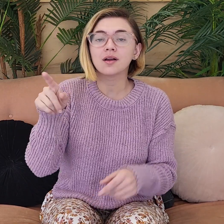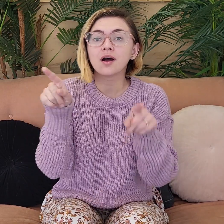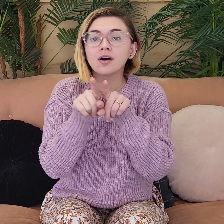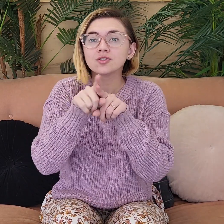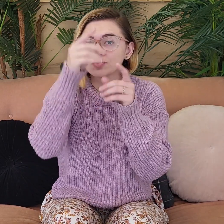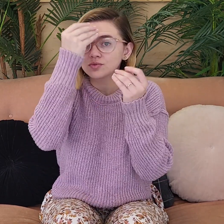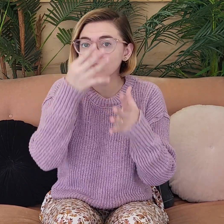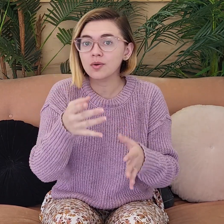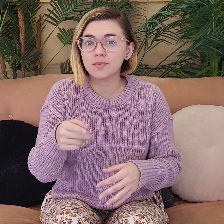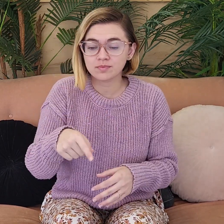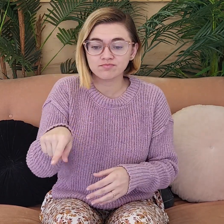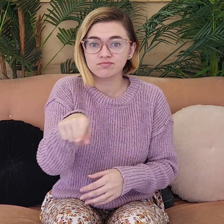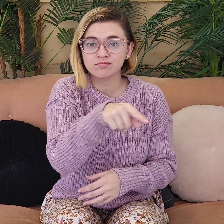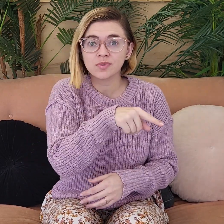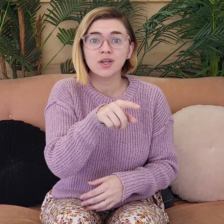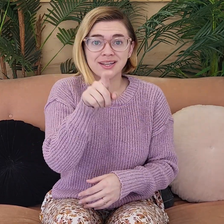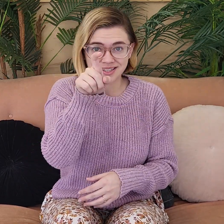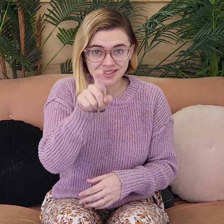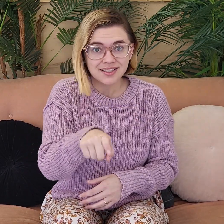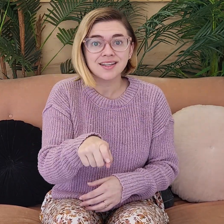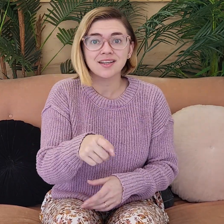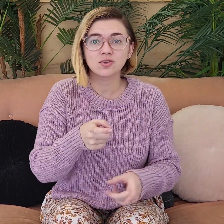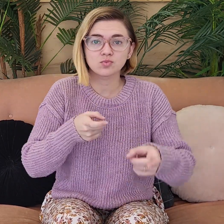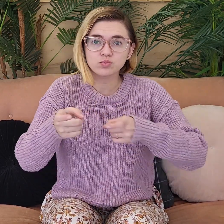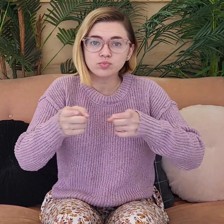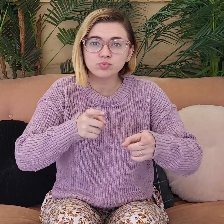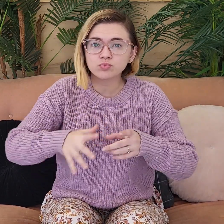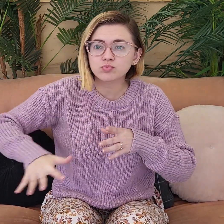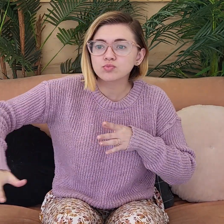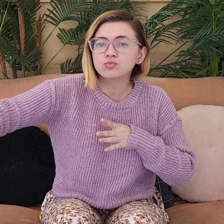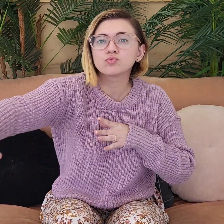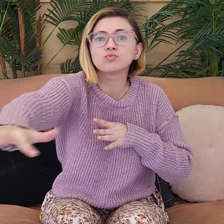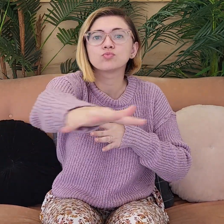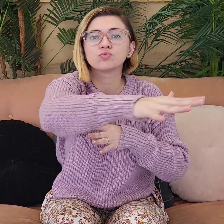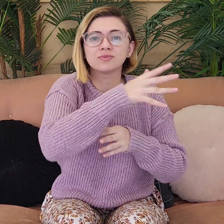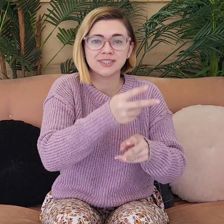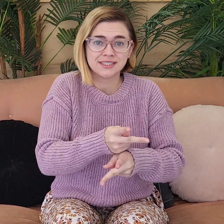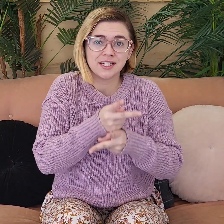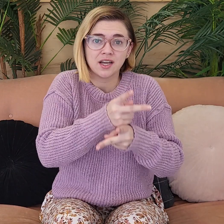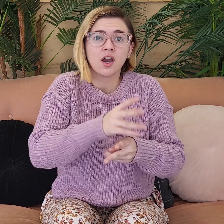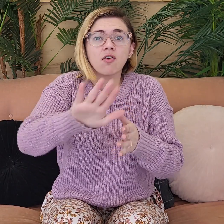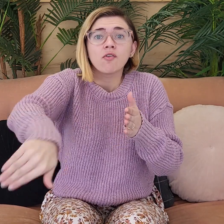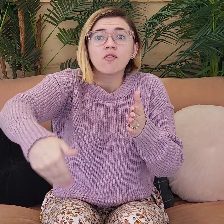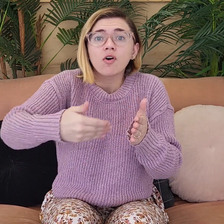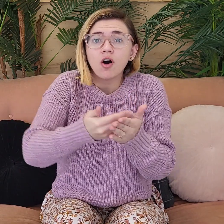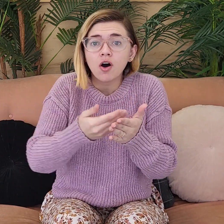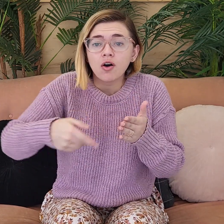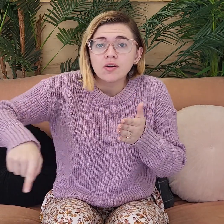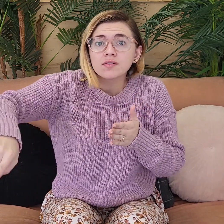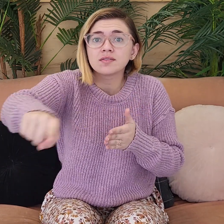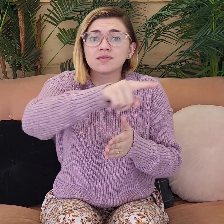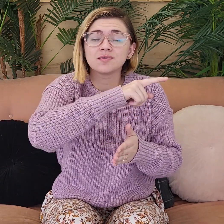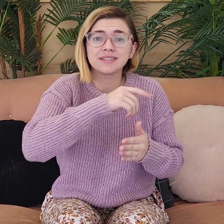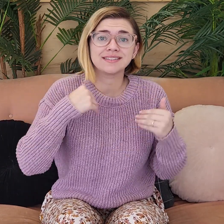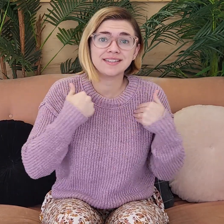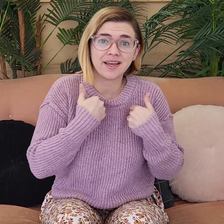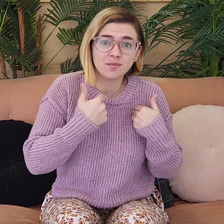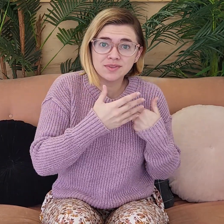God. He also told them that they needed to rule over all and take care of all of the